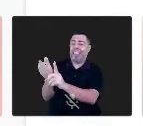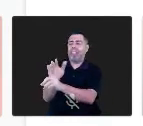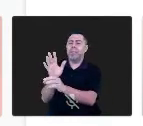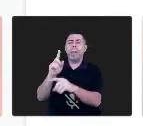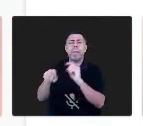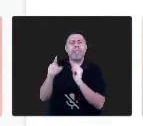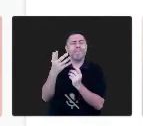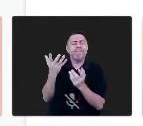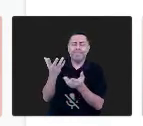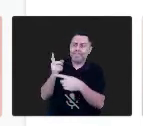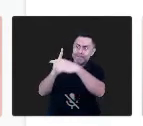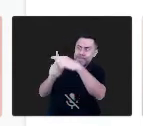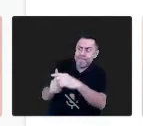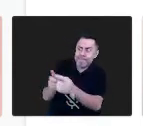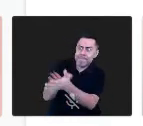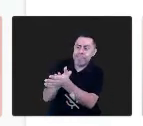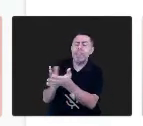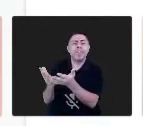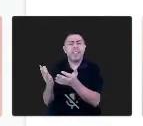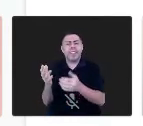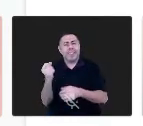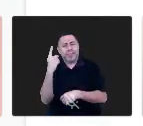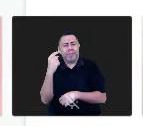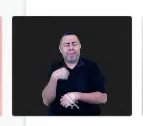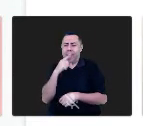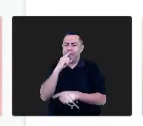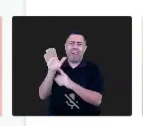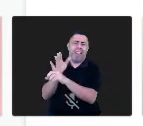um i just call them admirer calls it's just people you admire right hey i love what you're doing